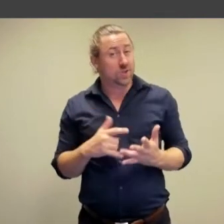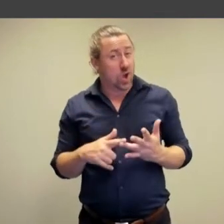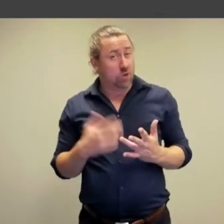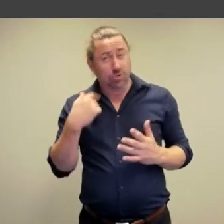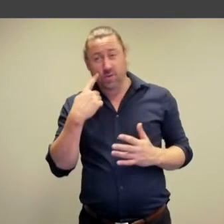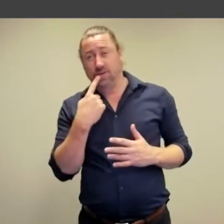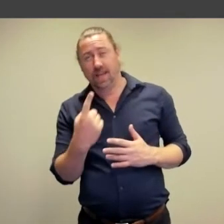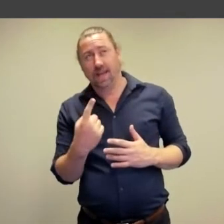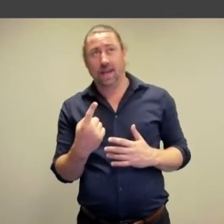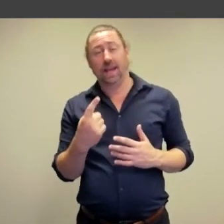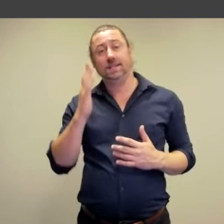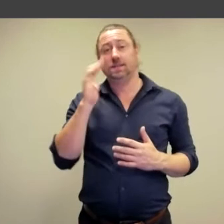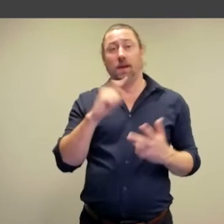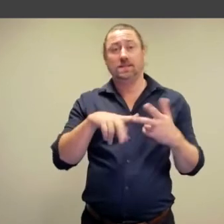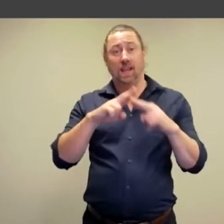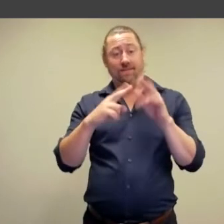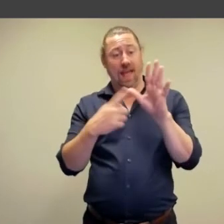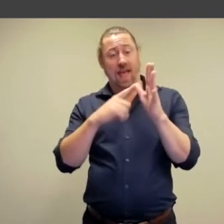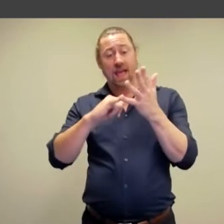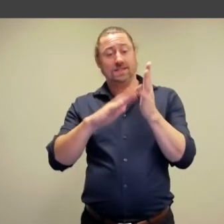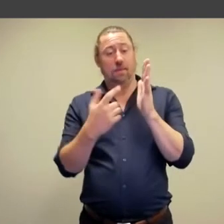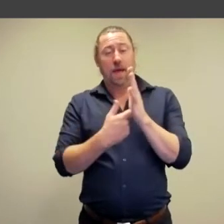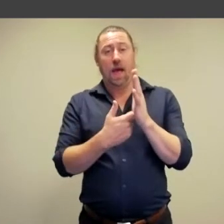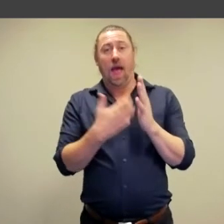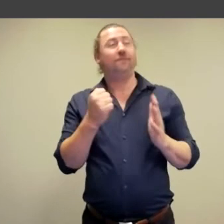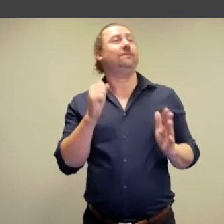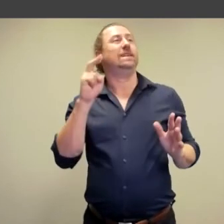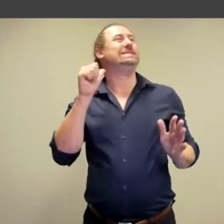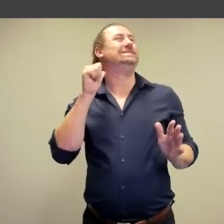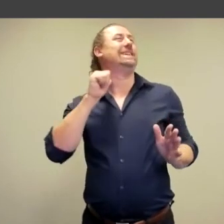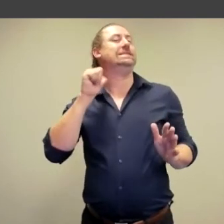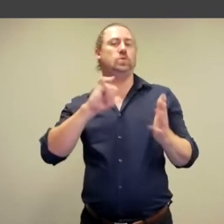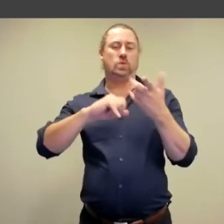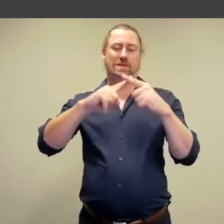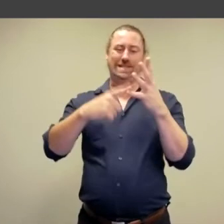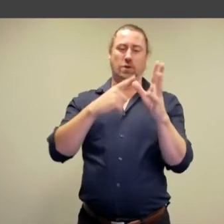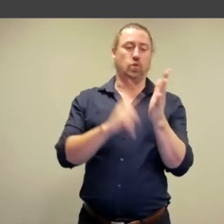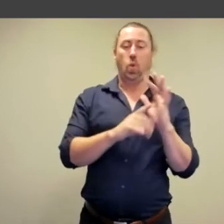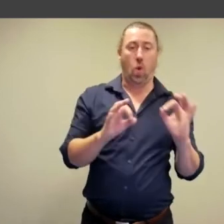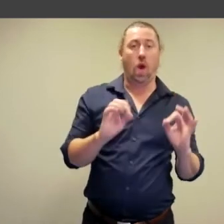kind of matter if ASMR is sexual or not, the reality is